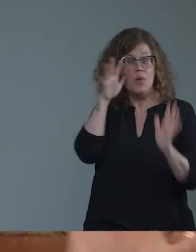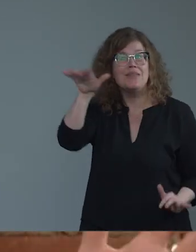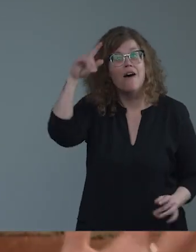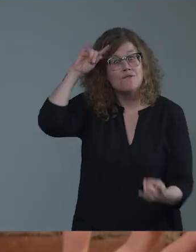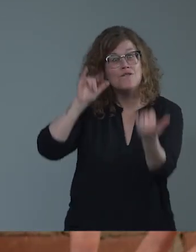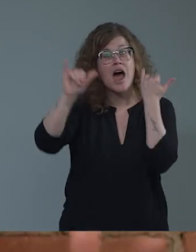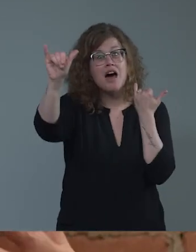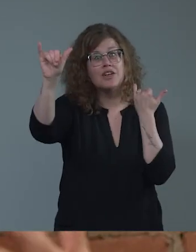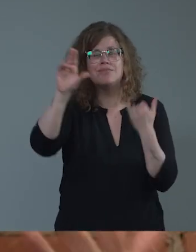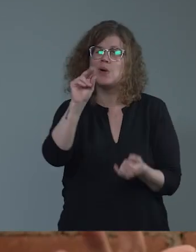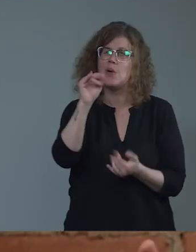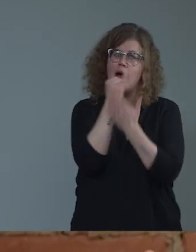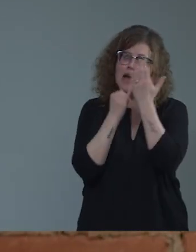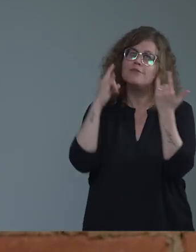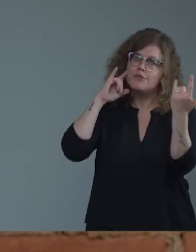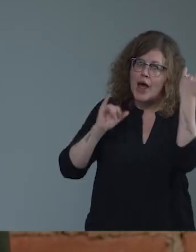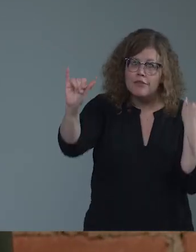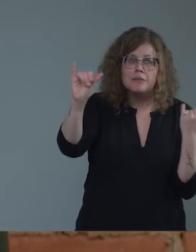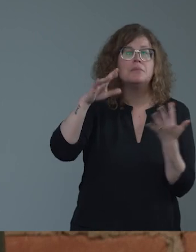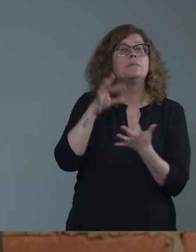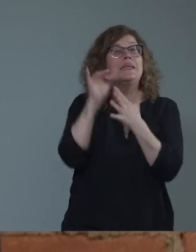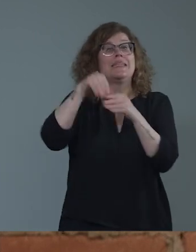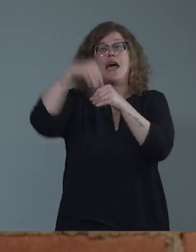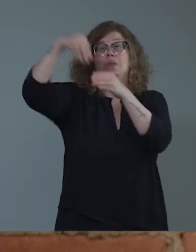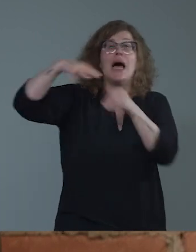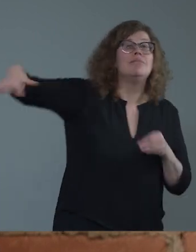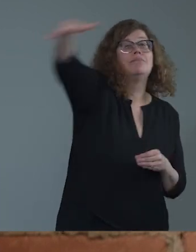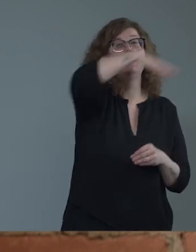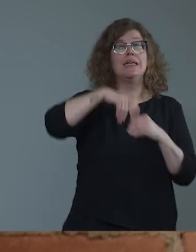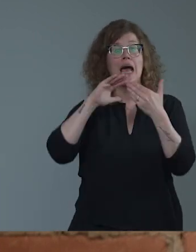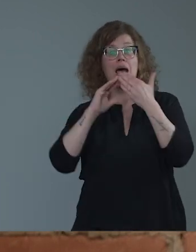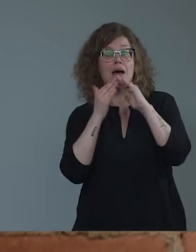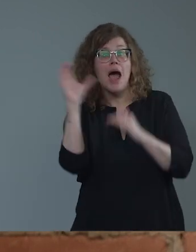surprised that the artwork has been removed. They thought it would be there forever. No art lasts